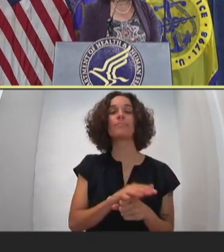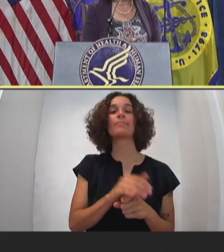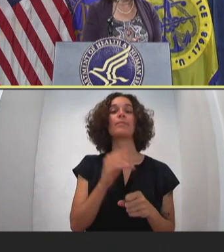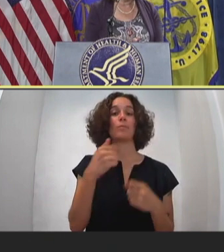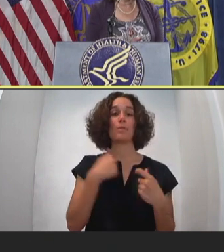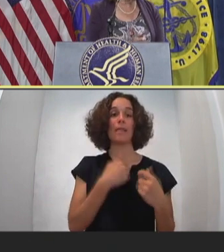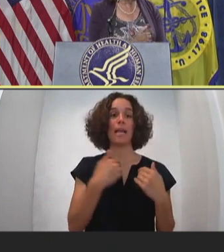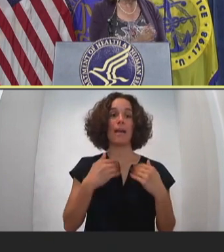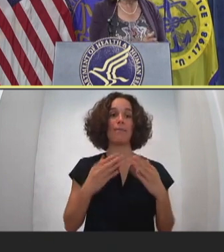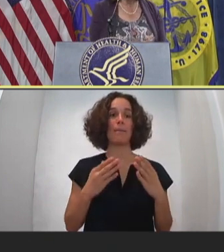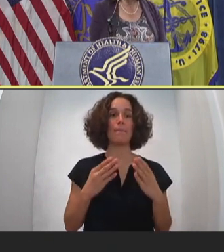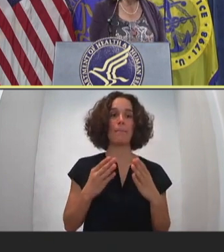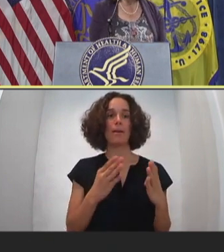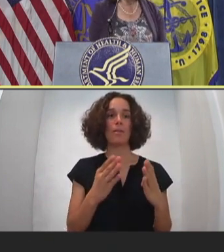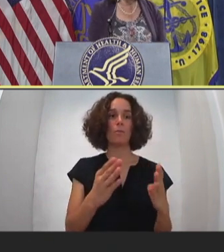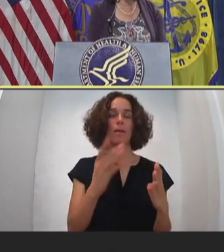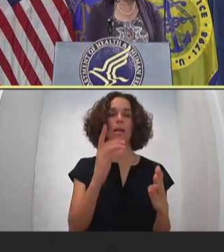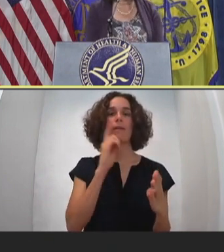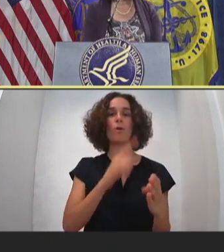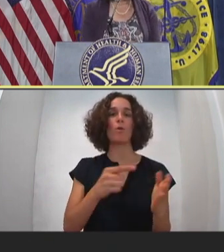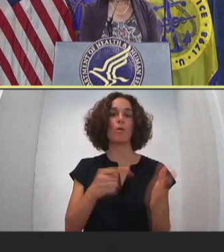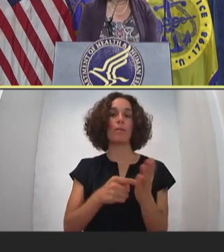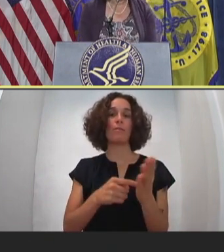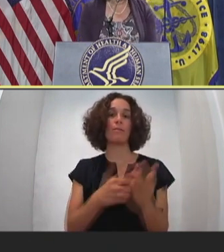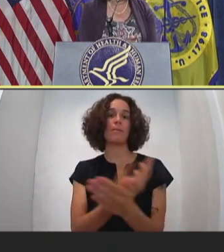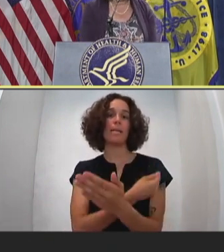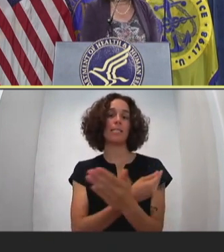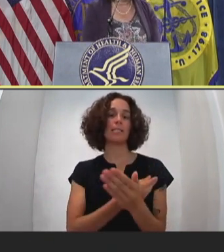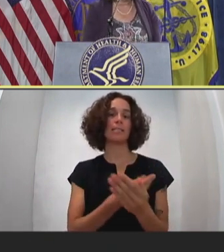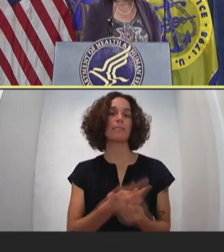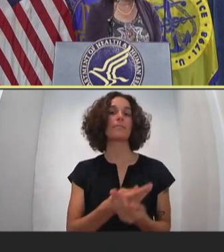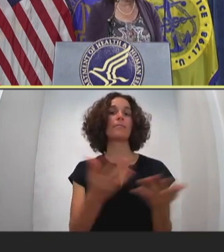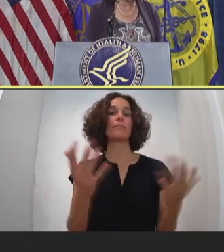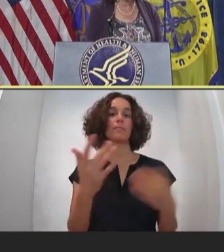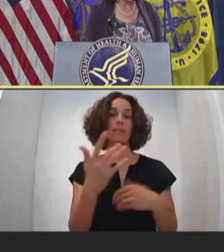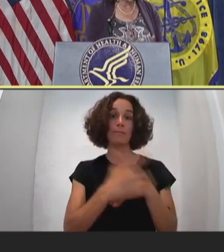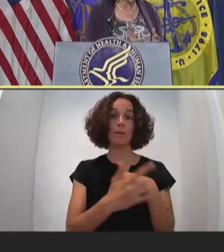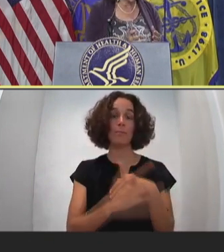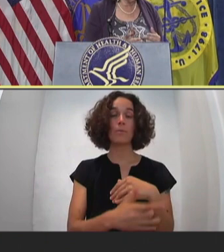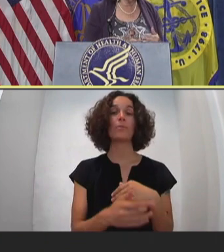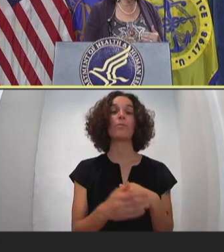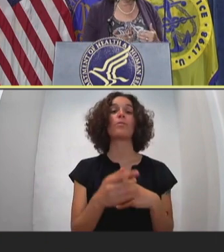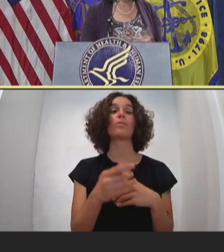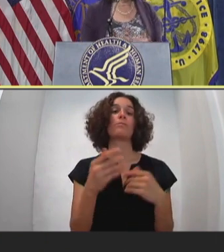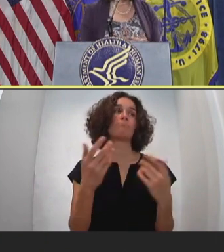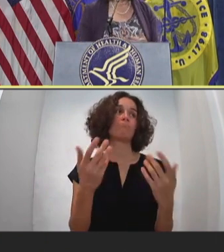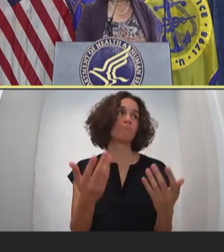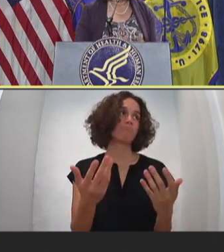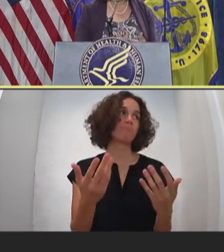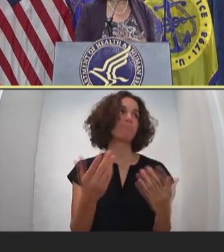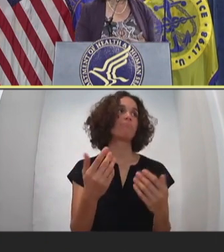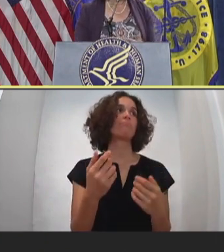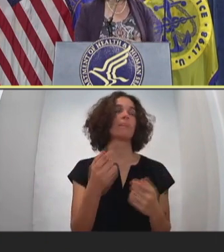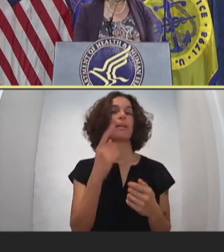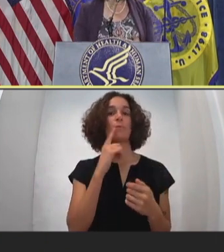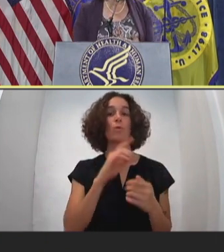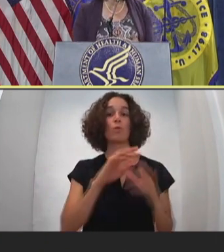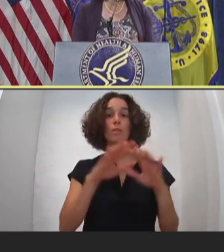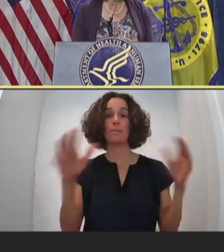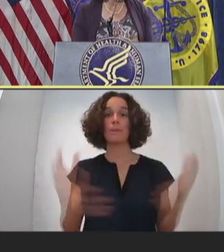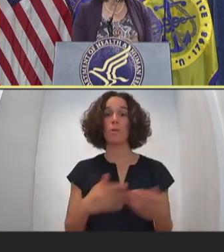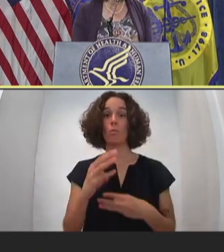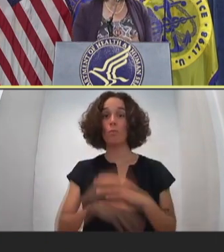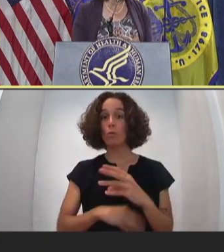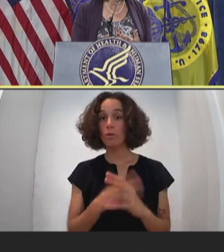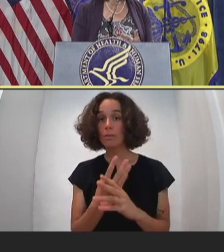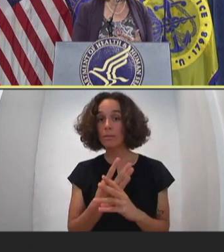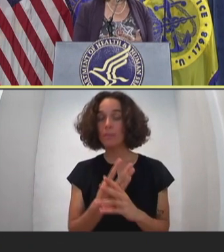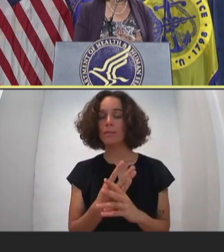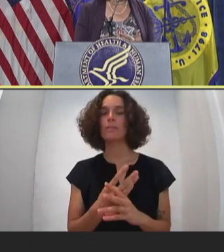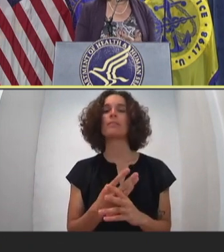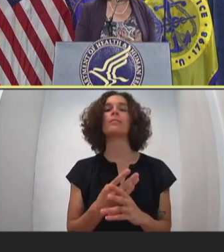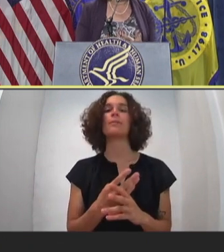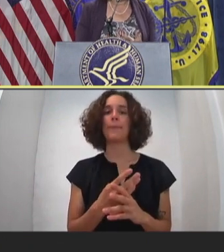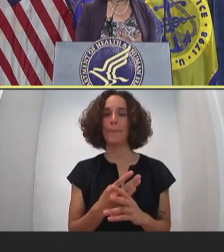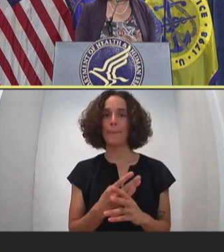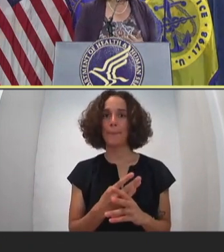to affordable vaccine, available vaccine for the entire world. This can be quite a challenge.